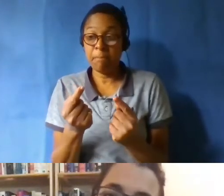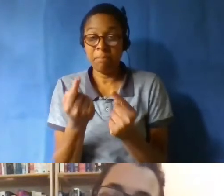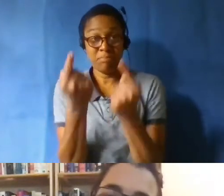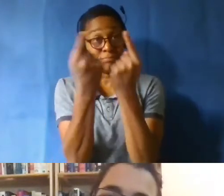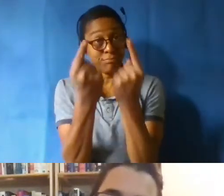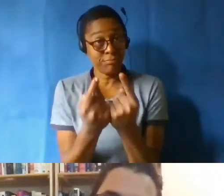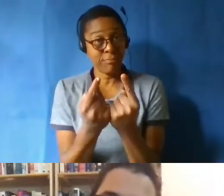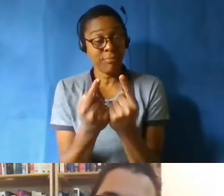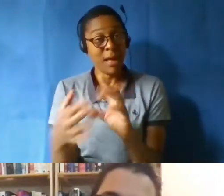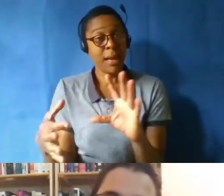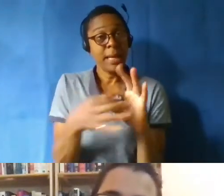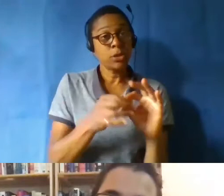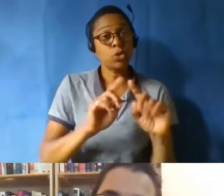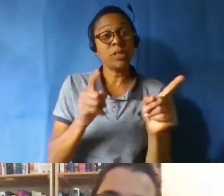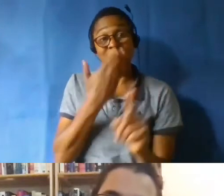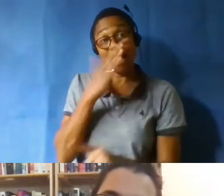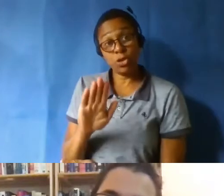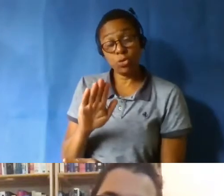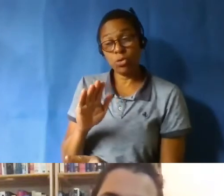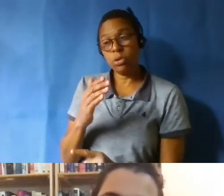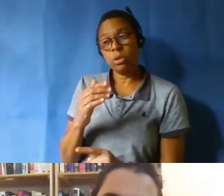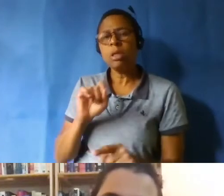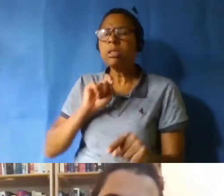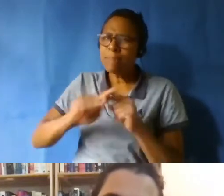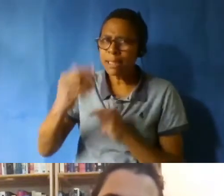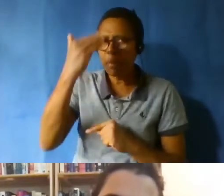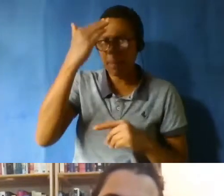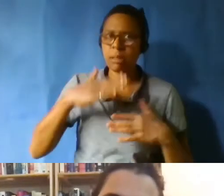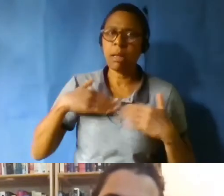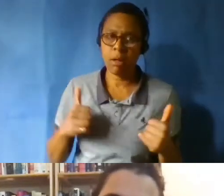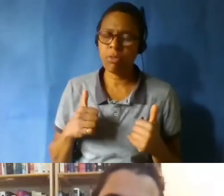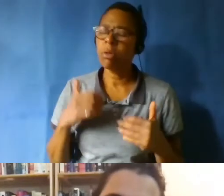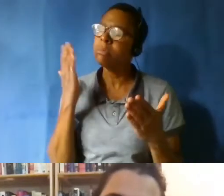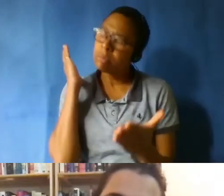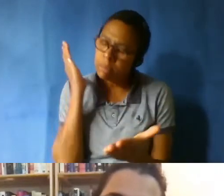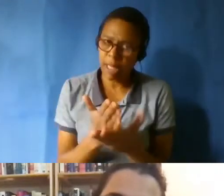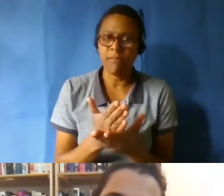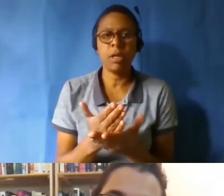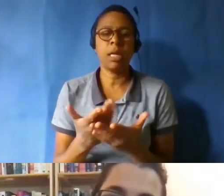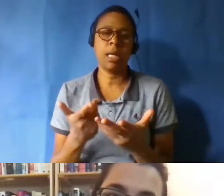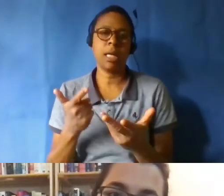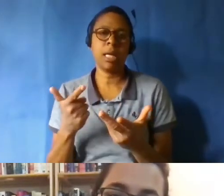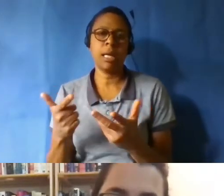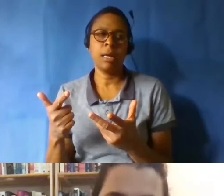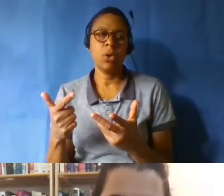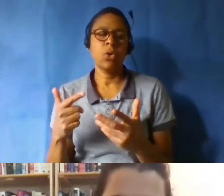medication and towards mental health definitely touched on the idea that talking about mental health in a another space might be spoken about in a way